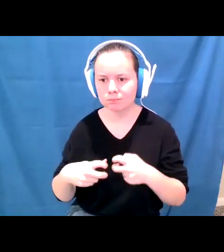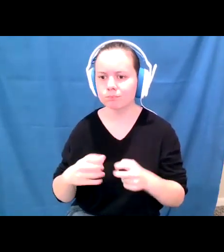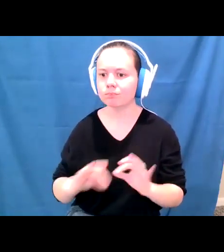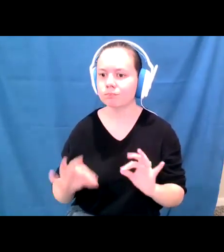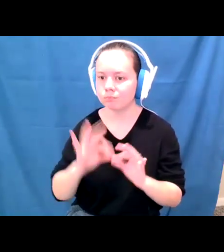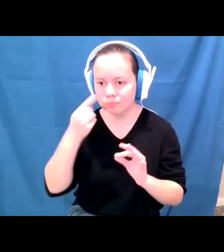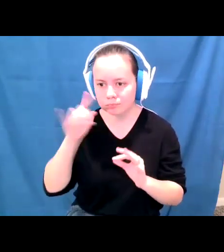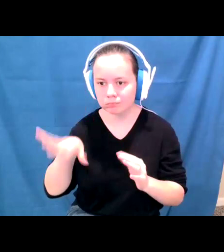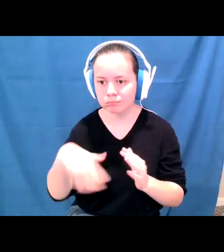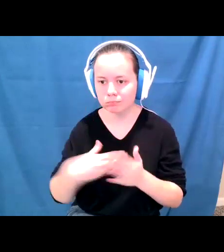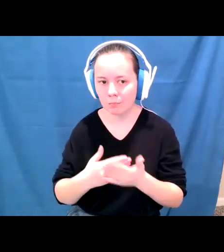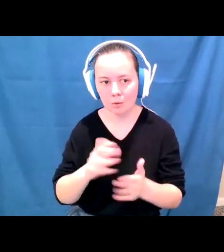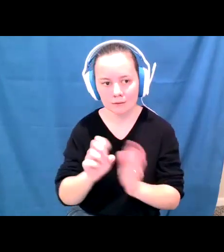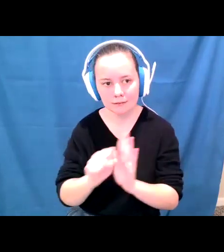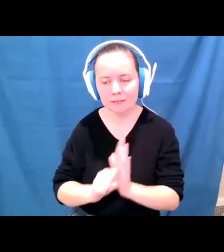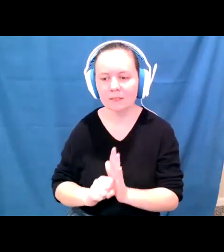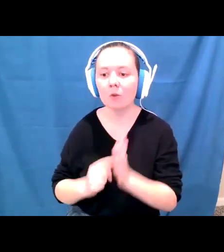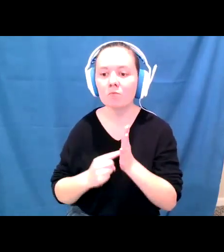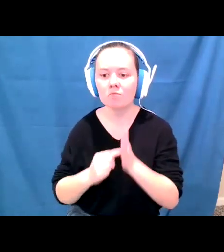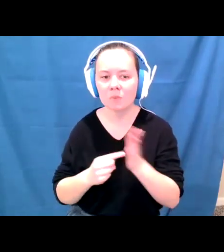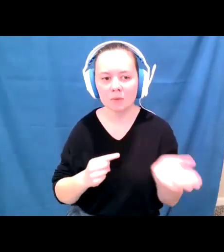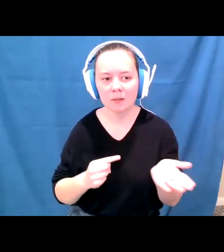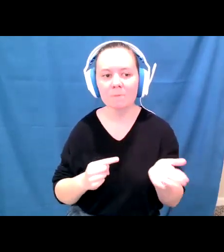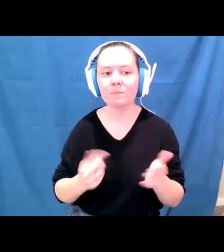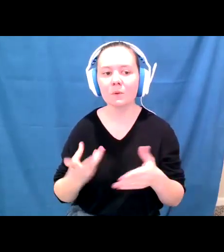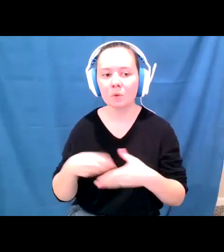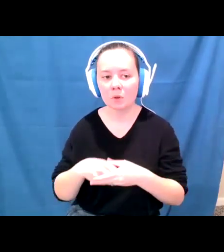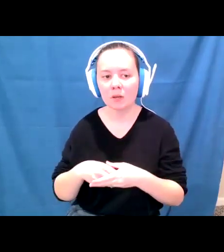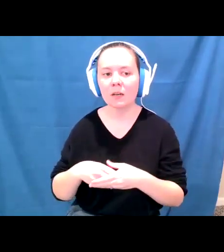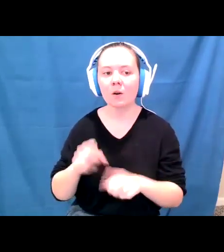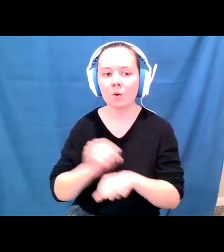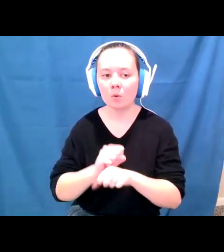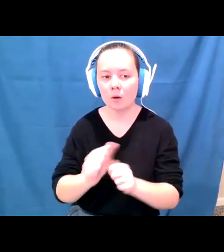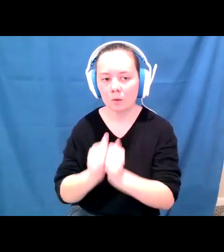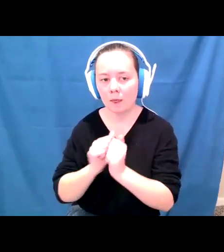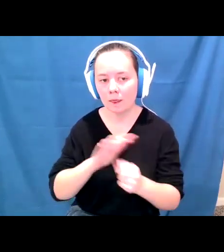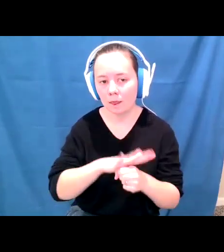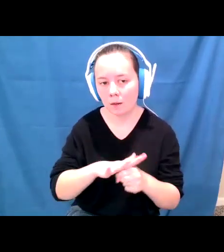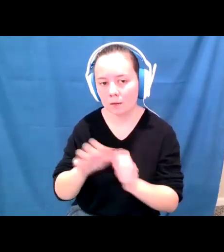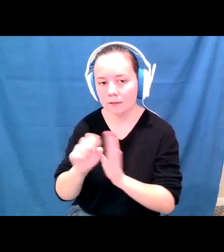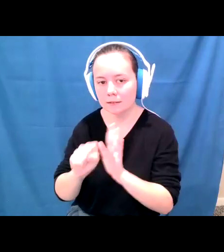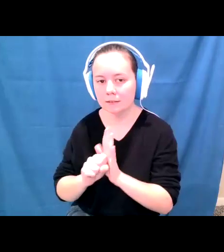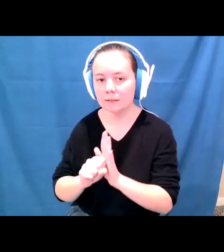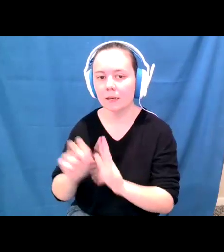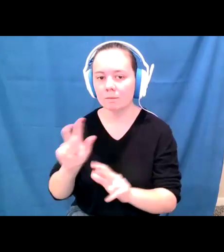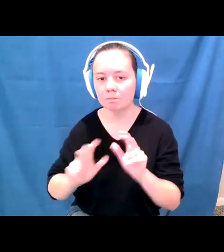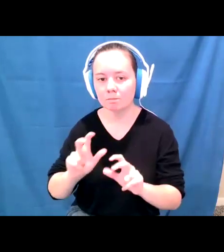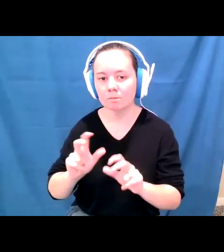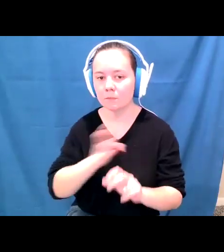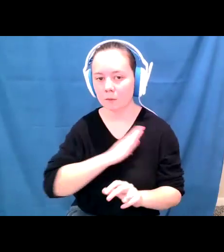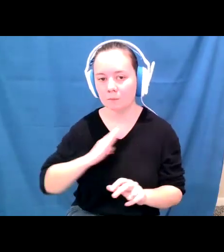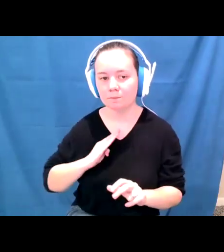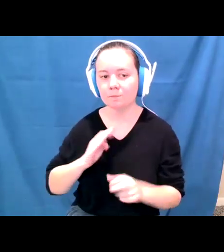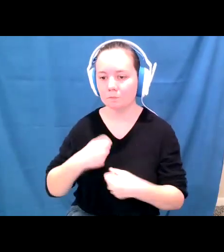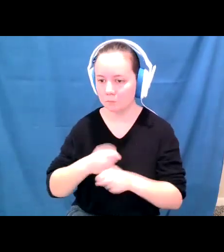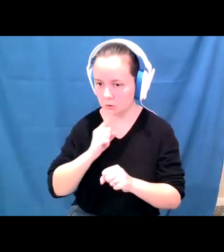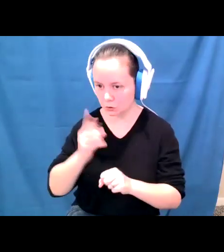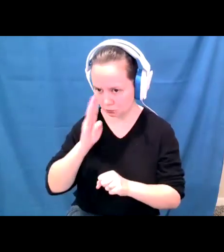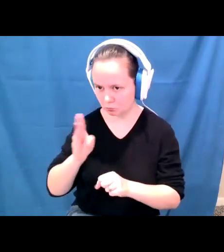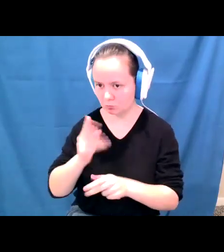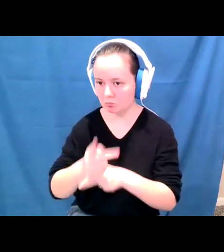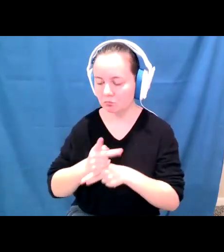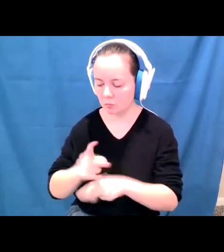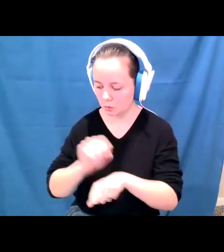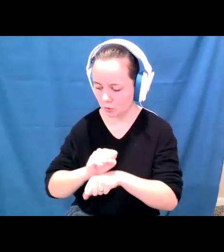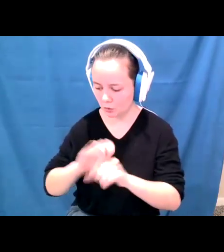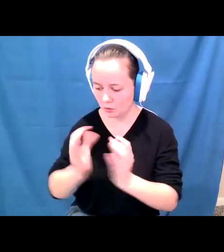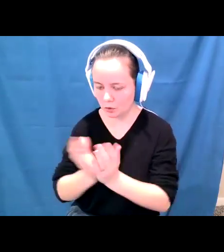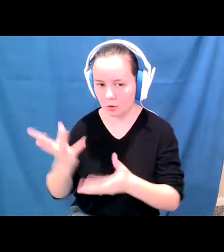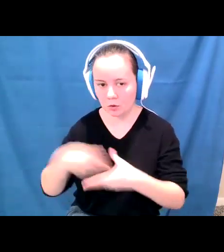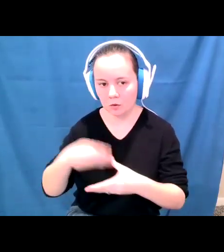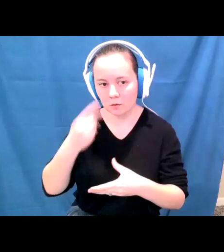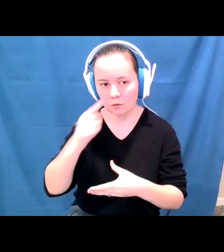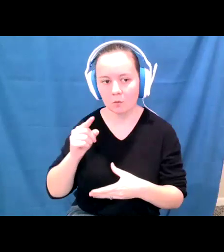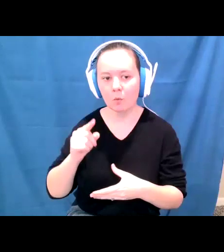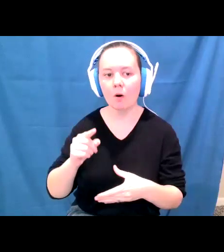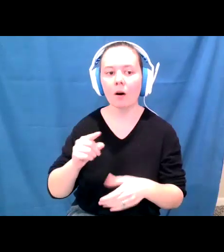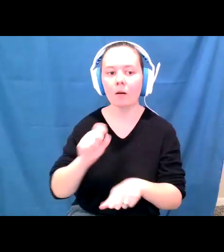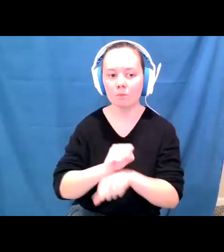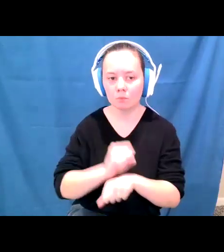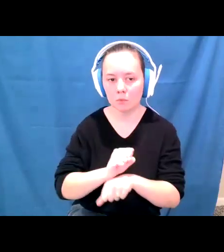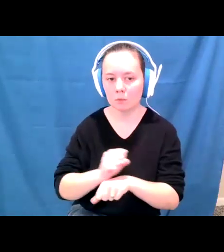We have examples here that include engaging with workforce boards and workforce planning processes to make sure the direct care workforce is included and prioritized for annual employment and training dollars as a high growth industry,